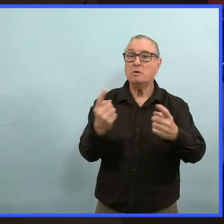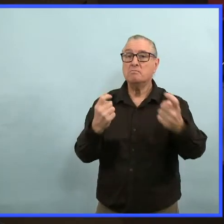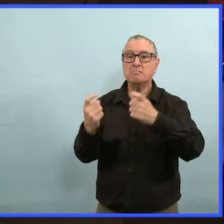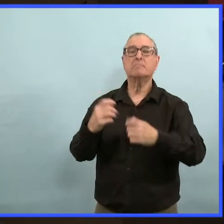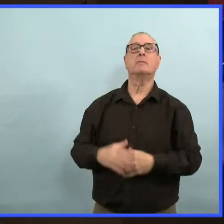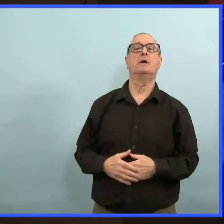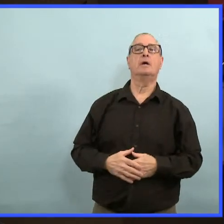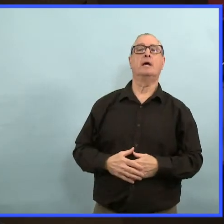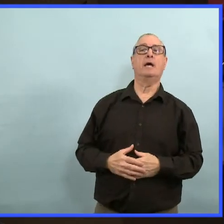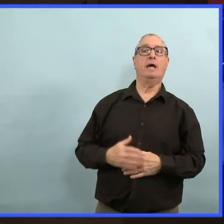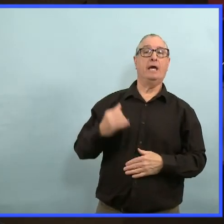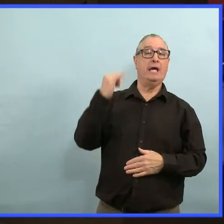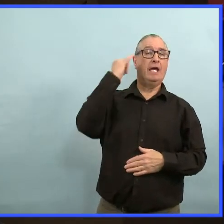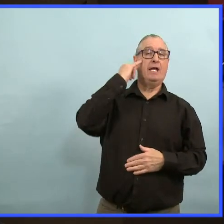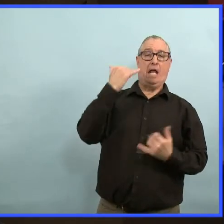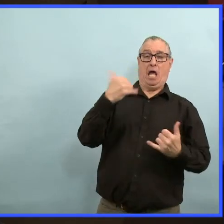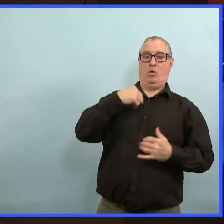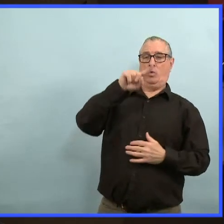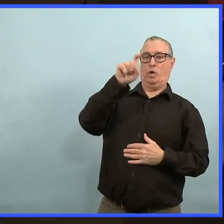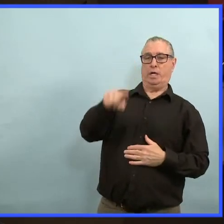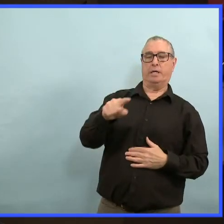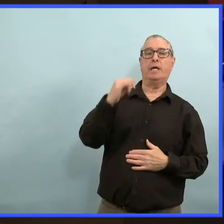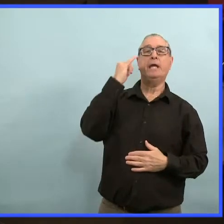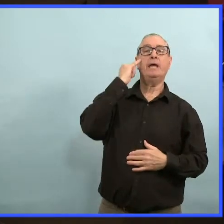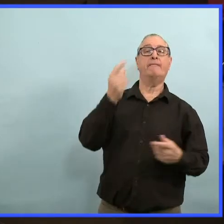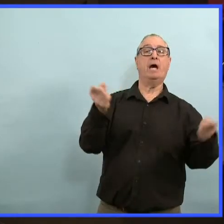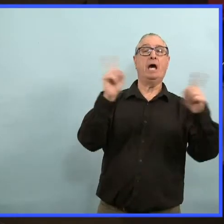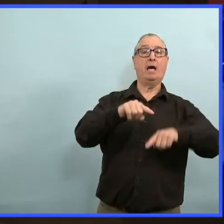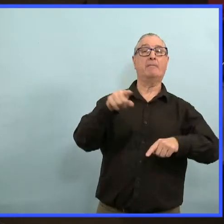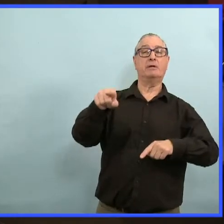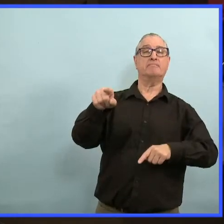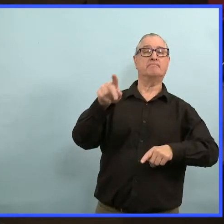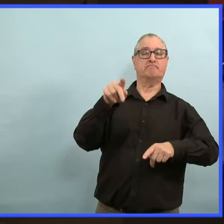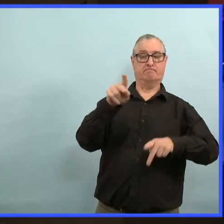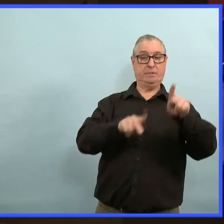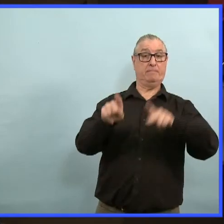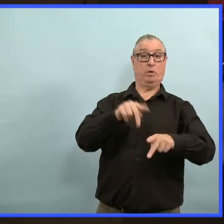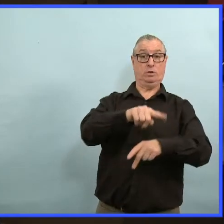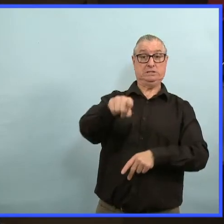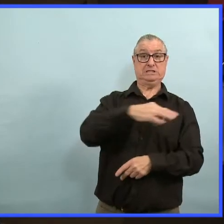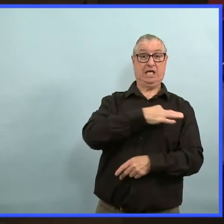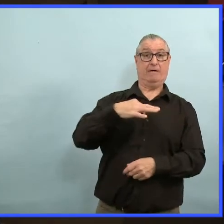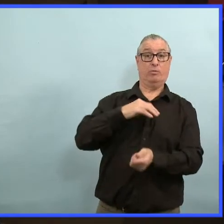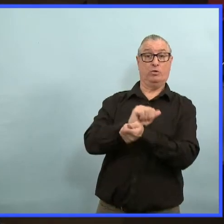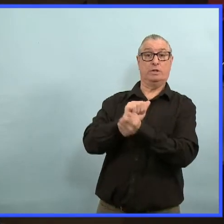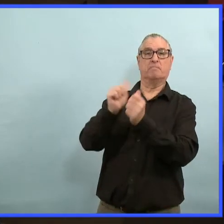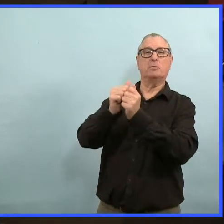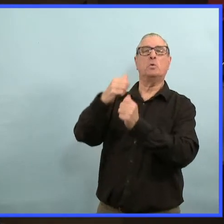people in working with vulnerable populations will that help in any way with addressing the surgical